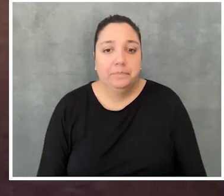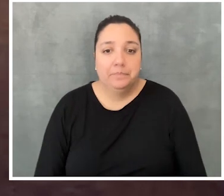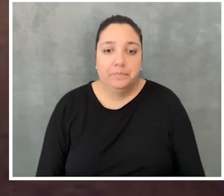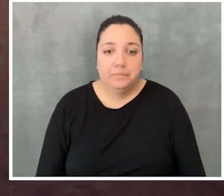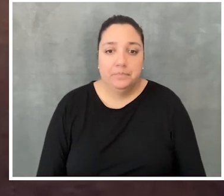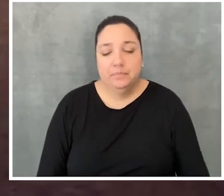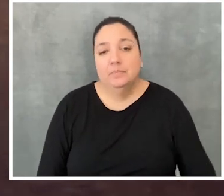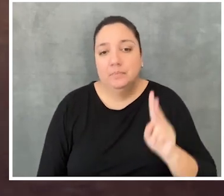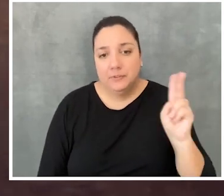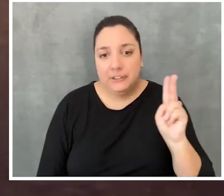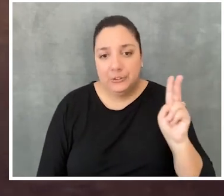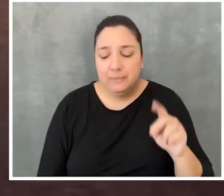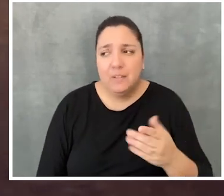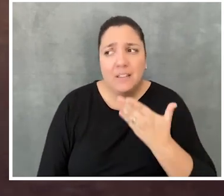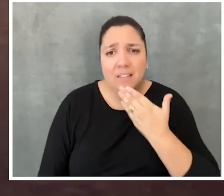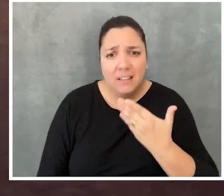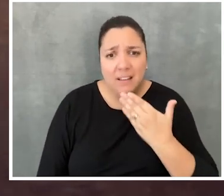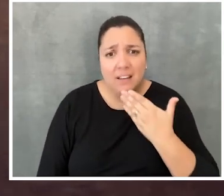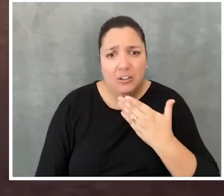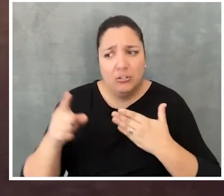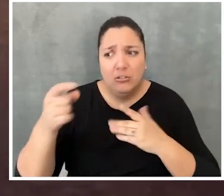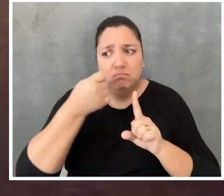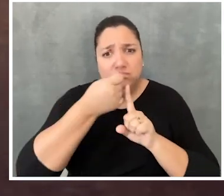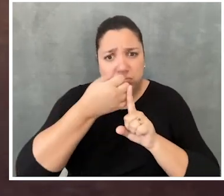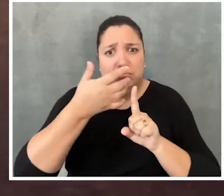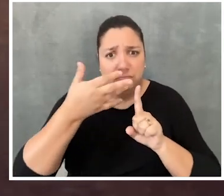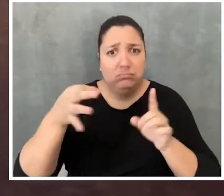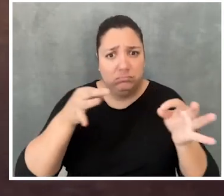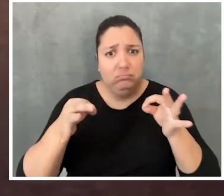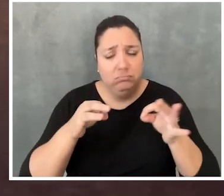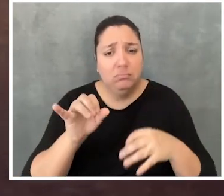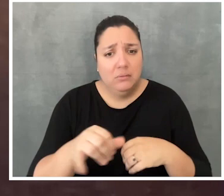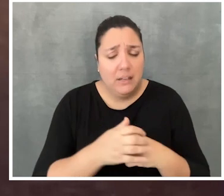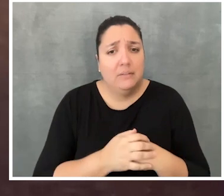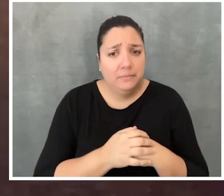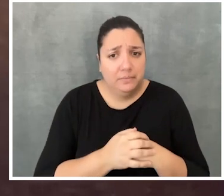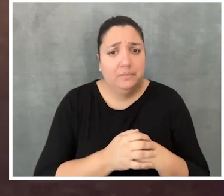It's such a great explanation and it's something, I think, that really feeds into